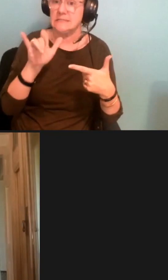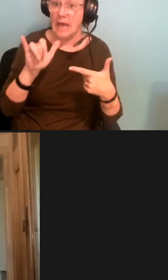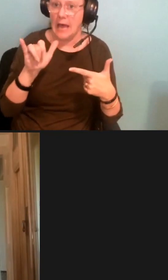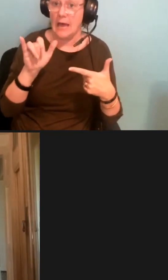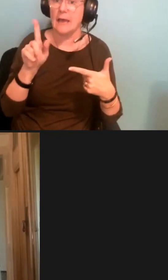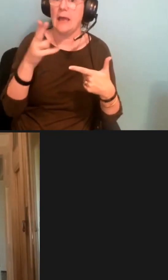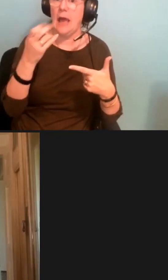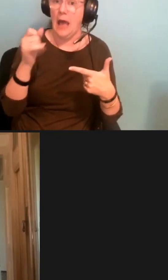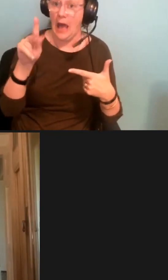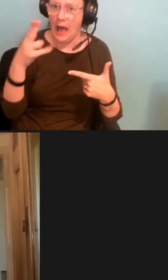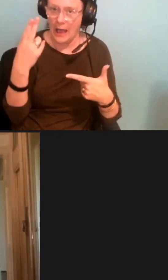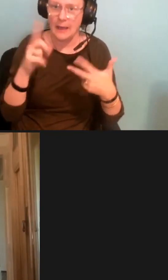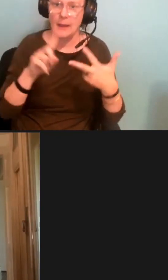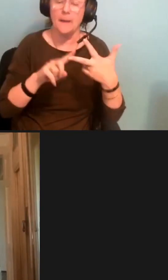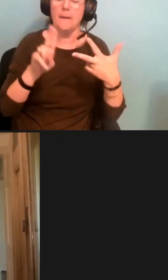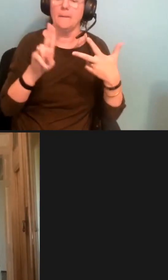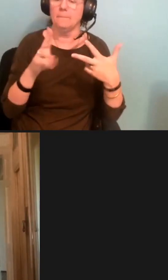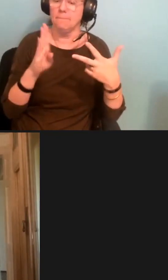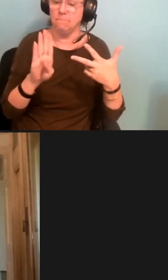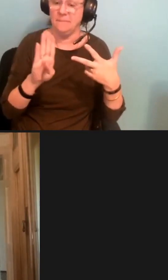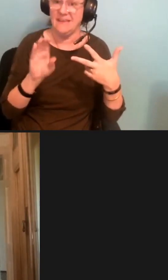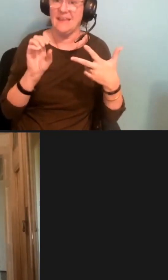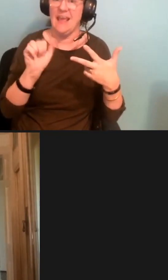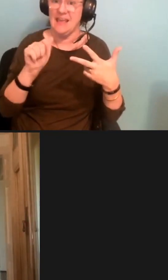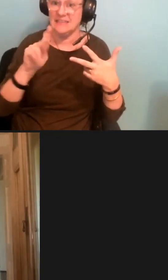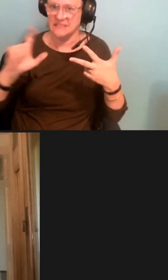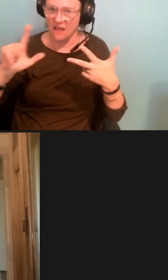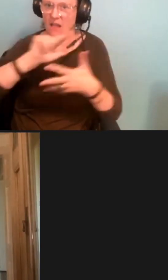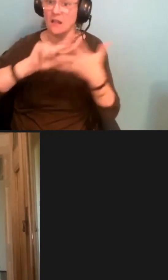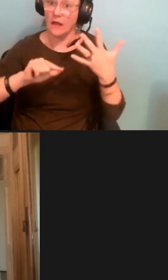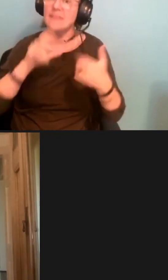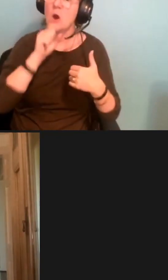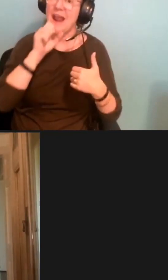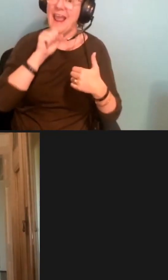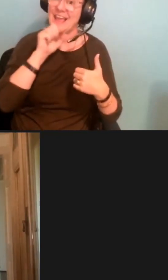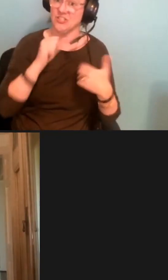um both of those give you age benchmarks um they don't provide percentile ranks